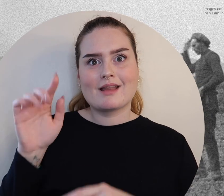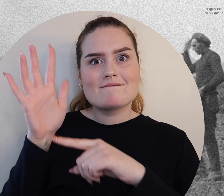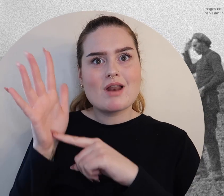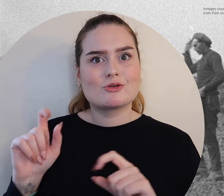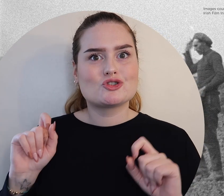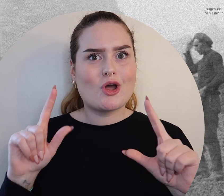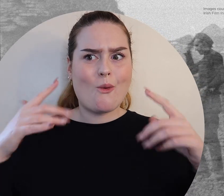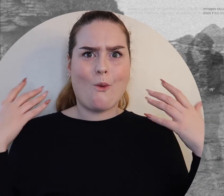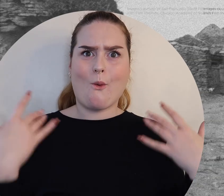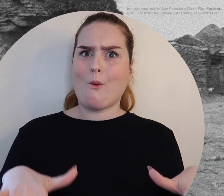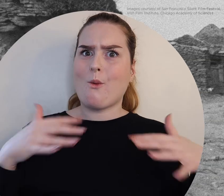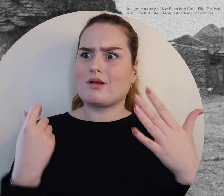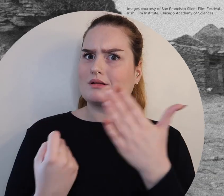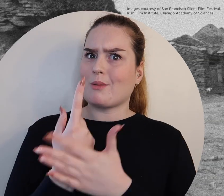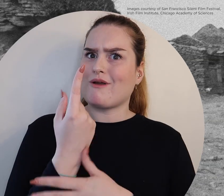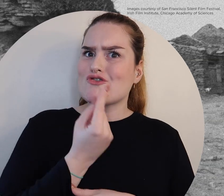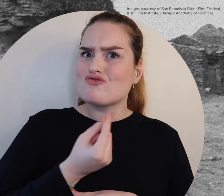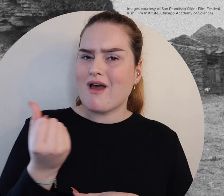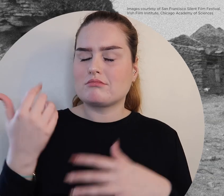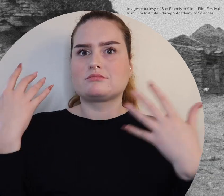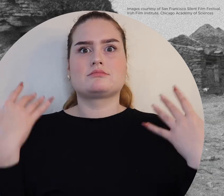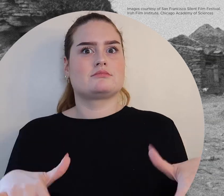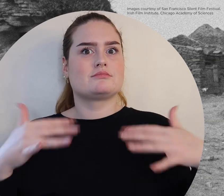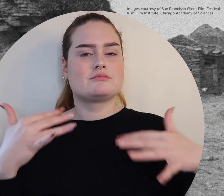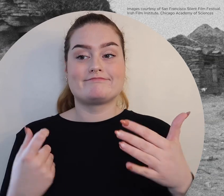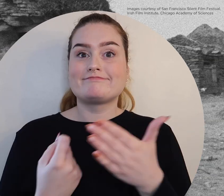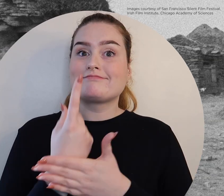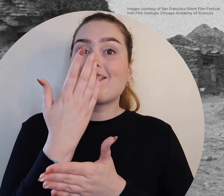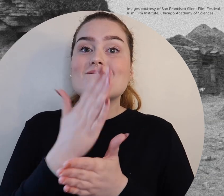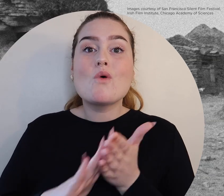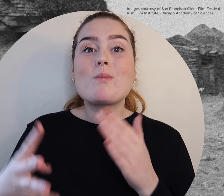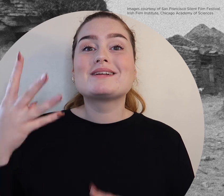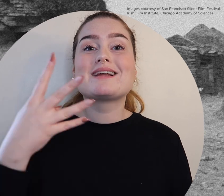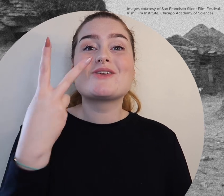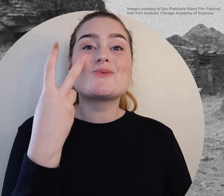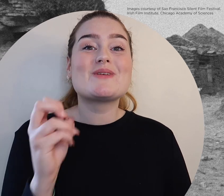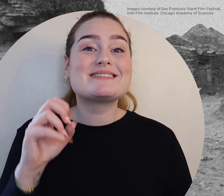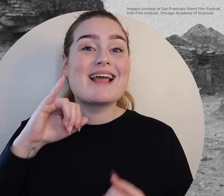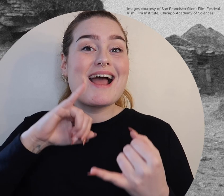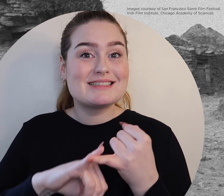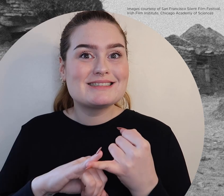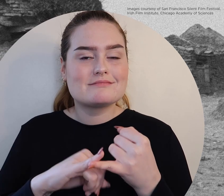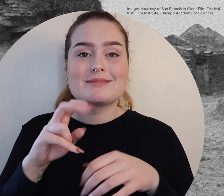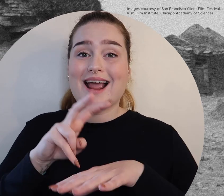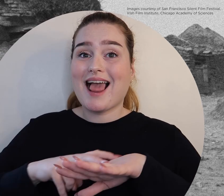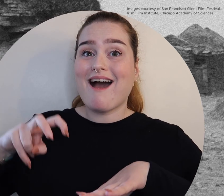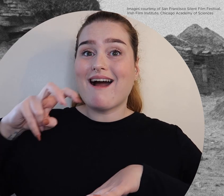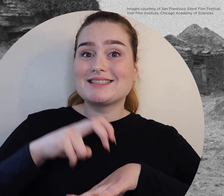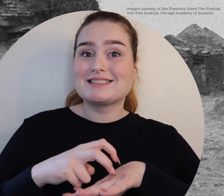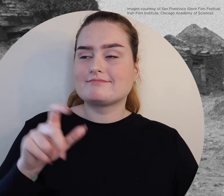screening of very rare and fascinating film from 1920s Ireland introduced